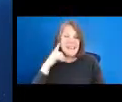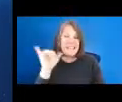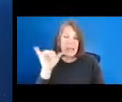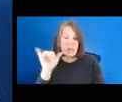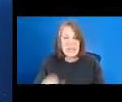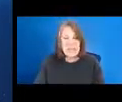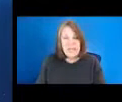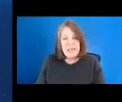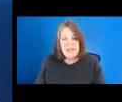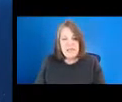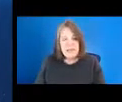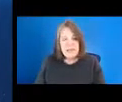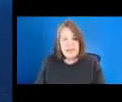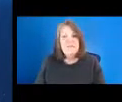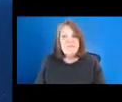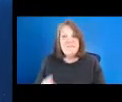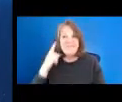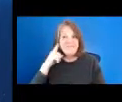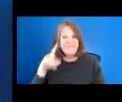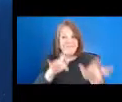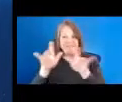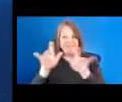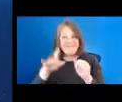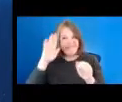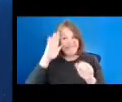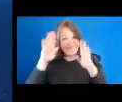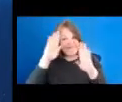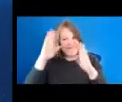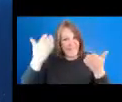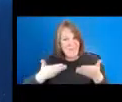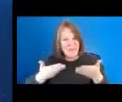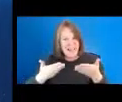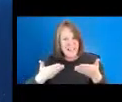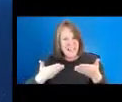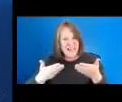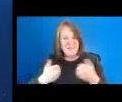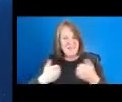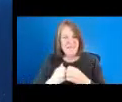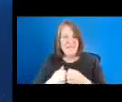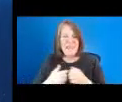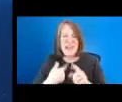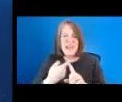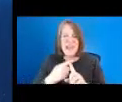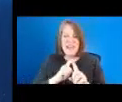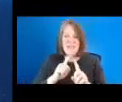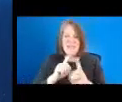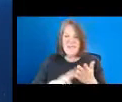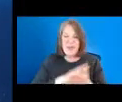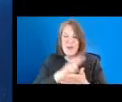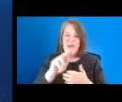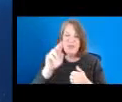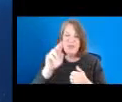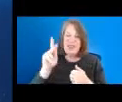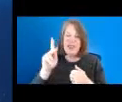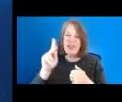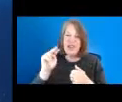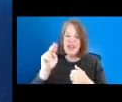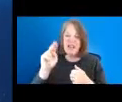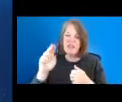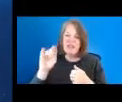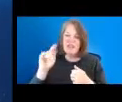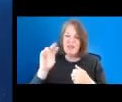16:27:09 >> SPEAKER: Hello, welcome. I am I will introduce our work from